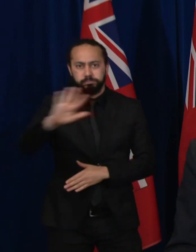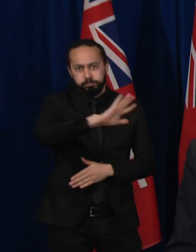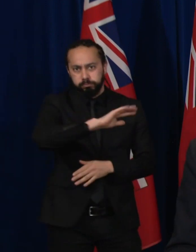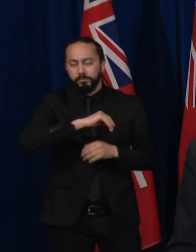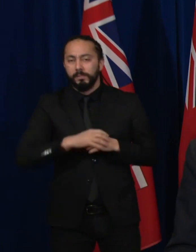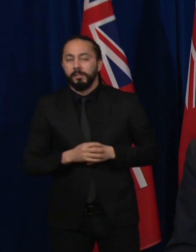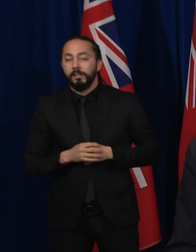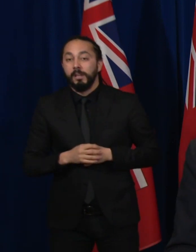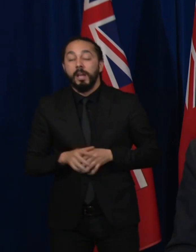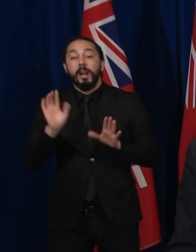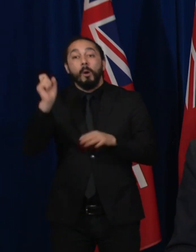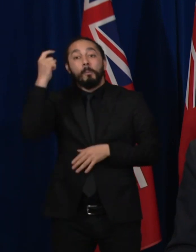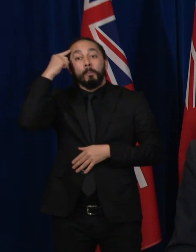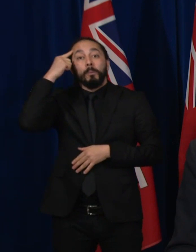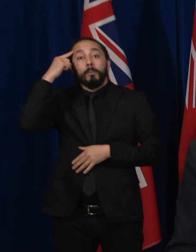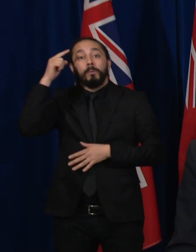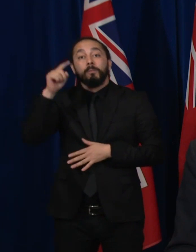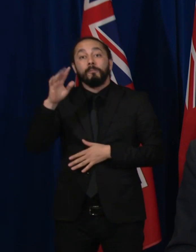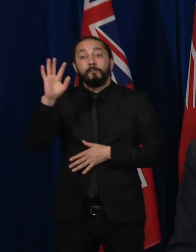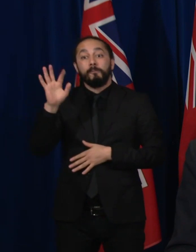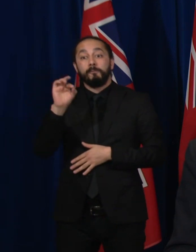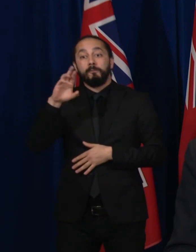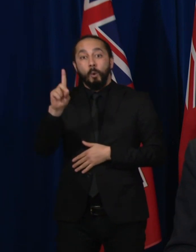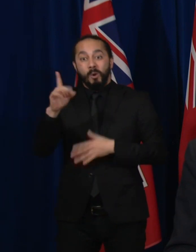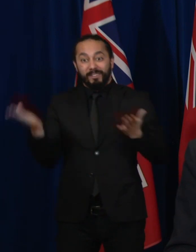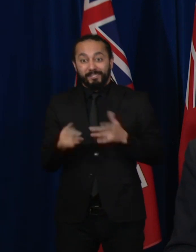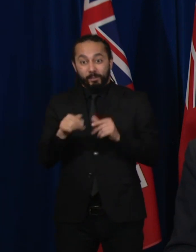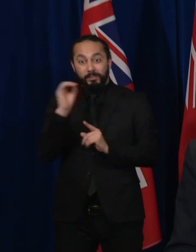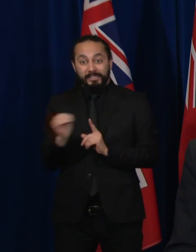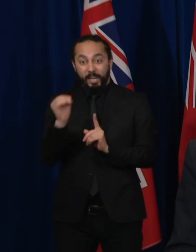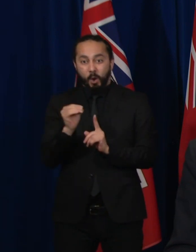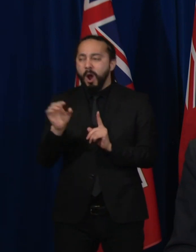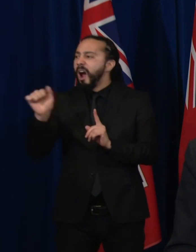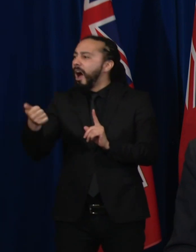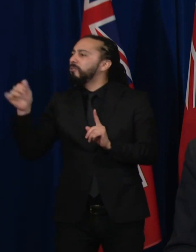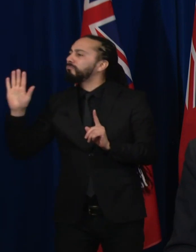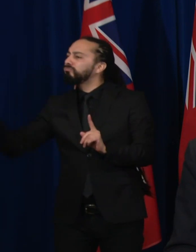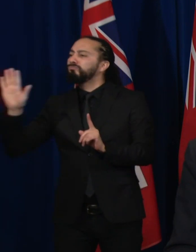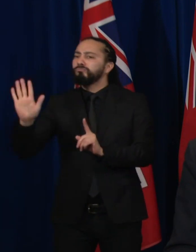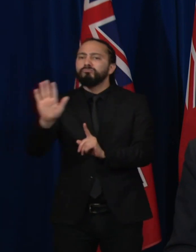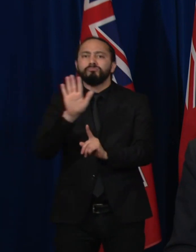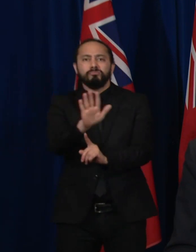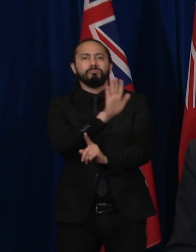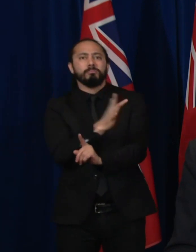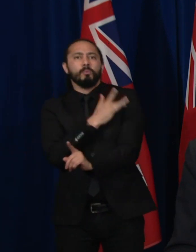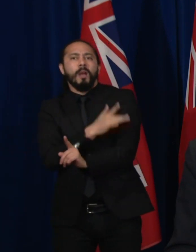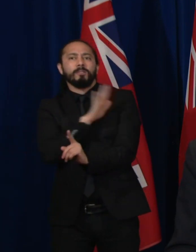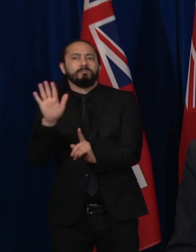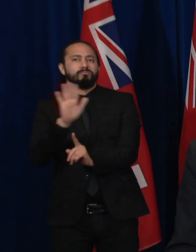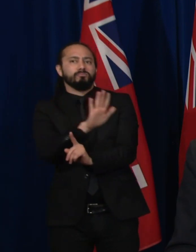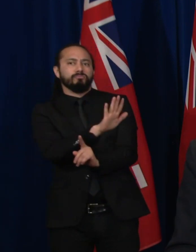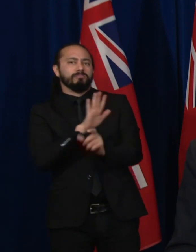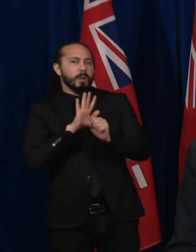many of the other premiers have been testing whether that nation, or any nation so conceived, advocating for these supports. and so dedicated, can long endure. They're going to make a real